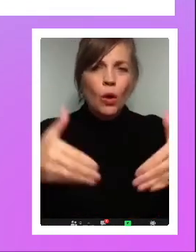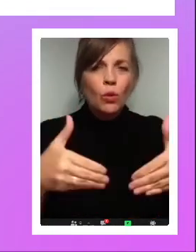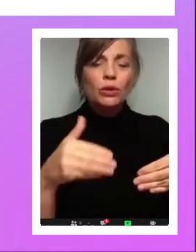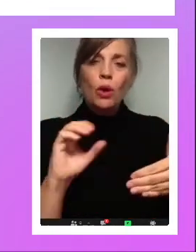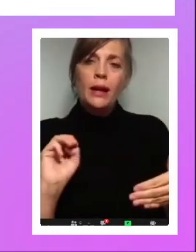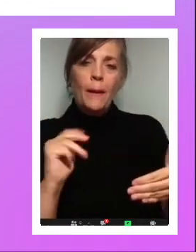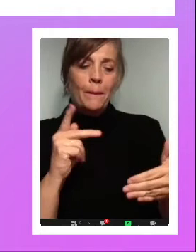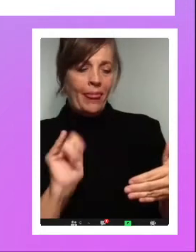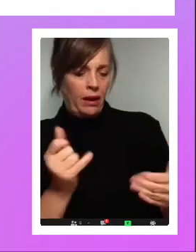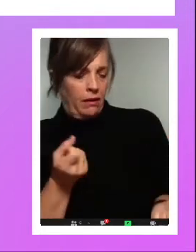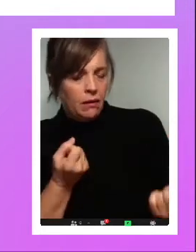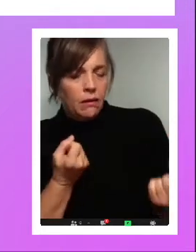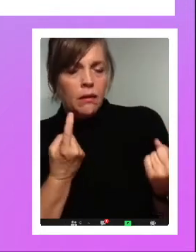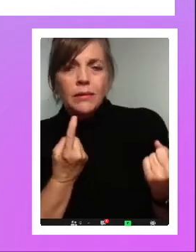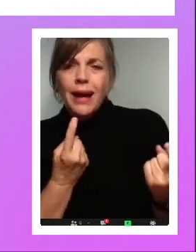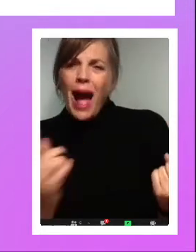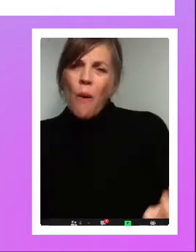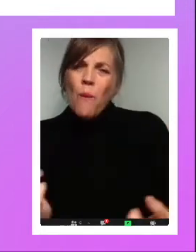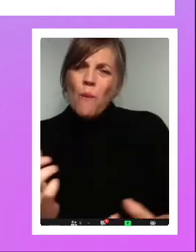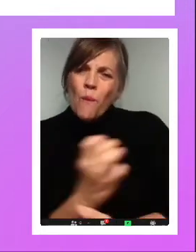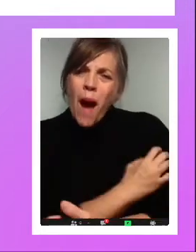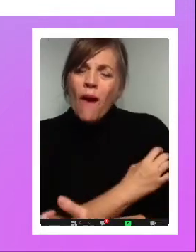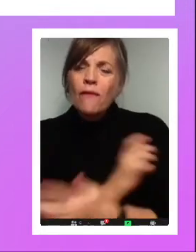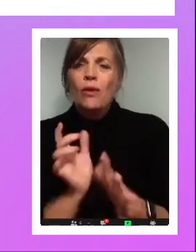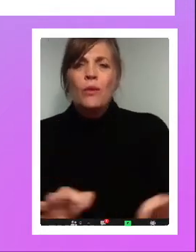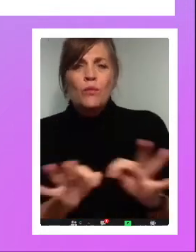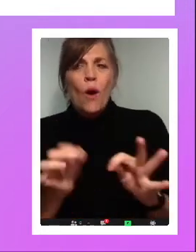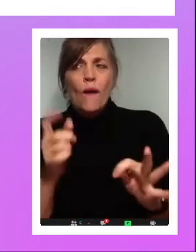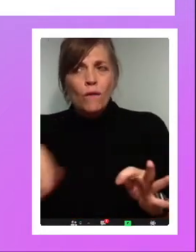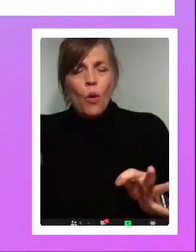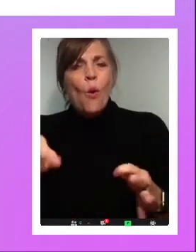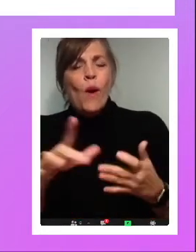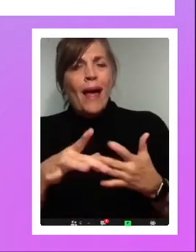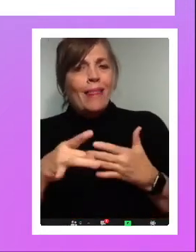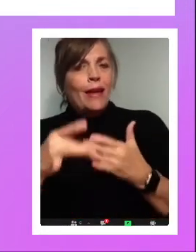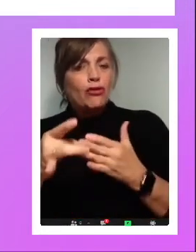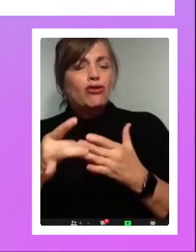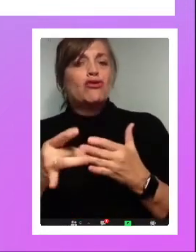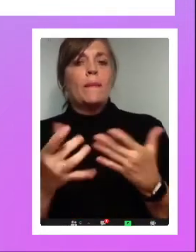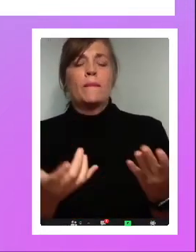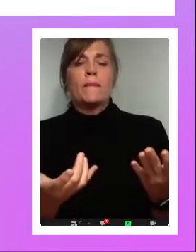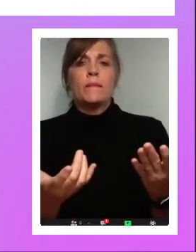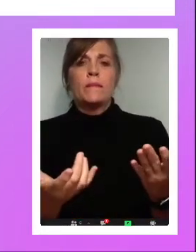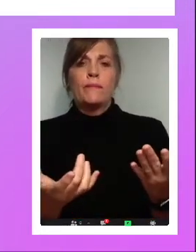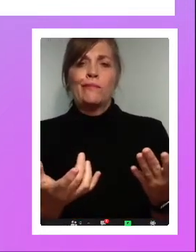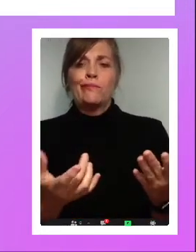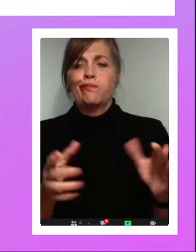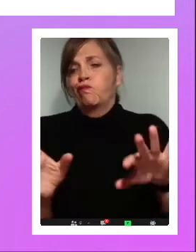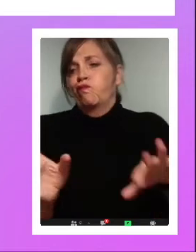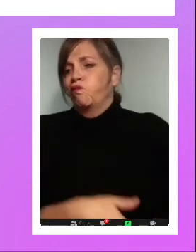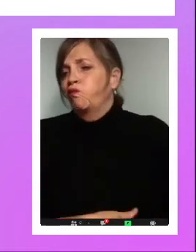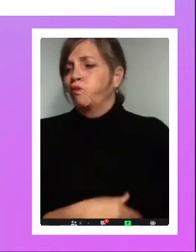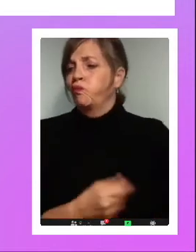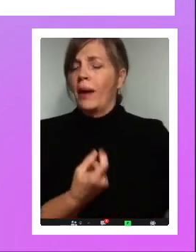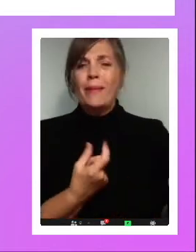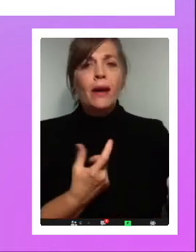it is for leadership lack of empathy interferes with your ability to lead.